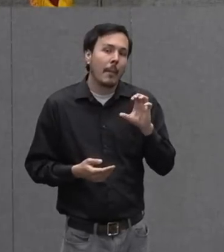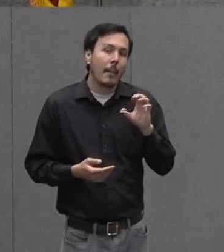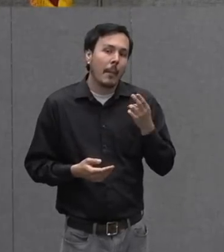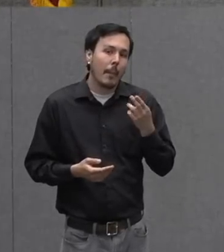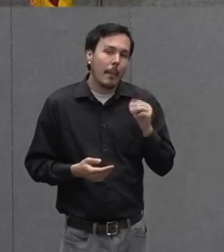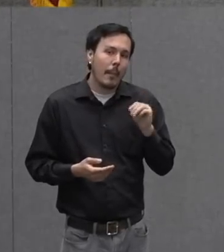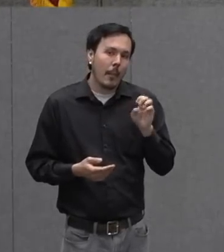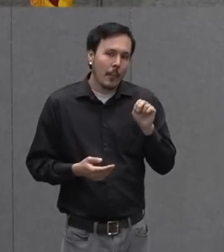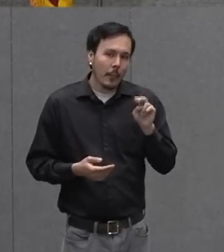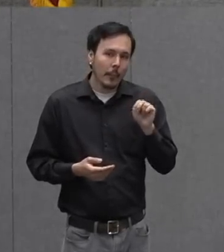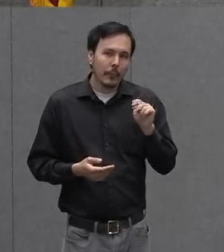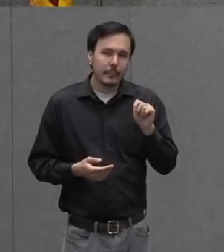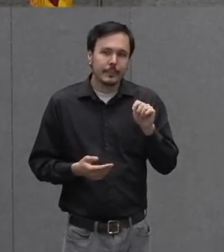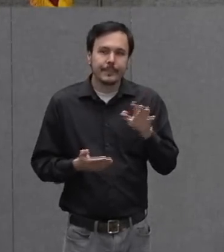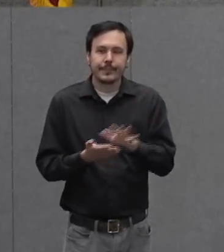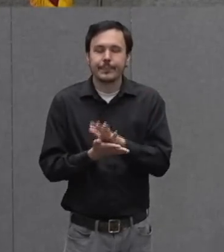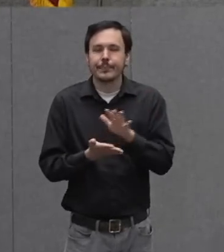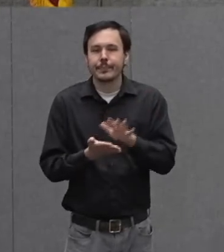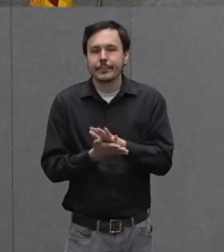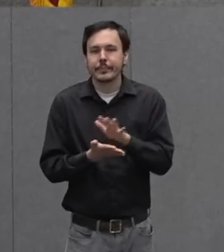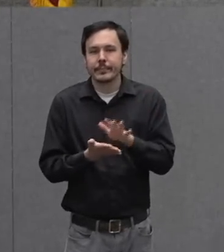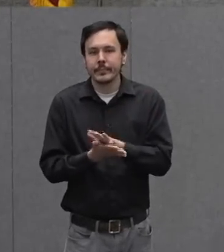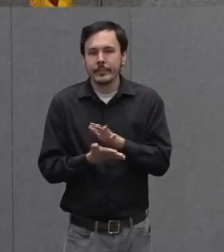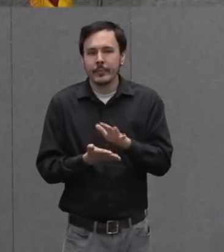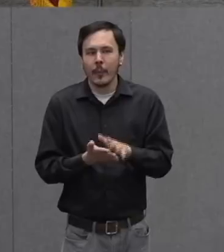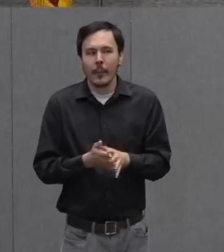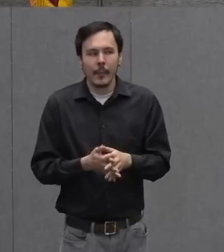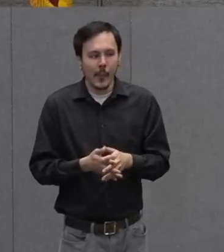(parchment paper rattling)